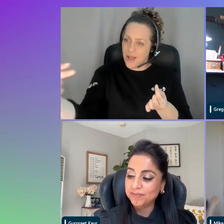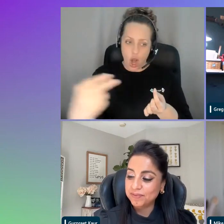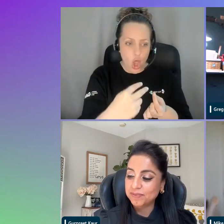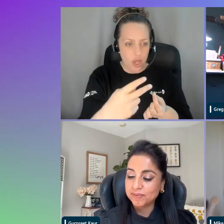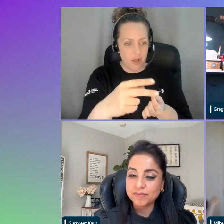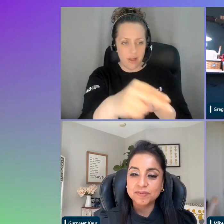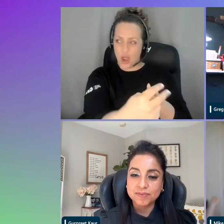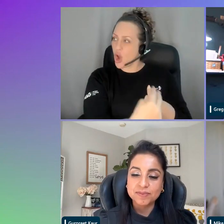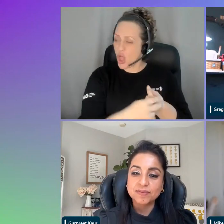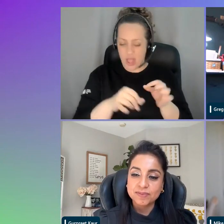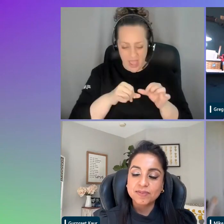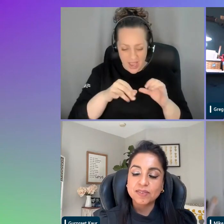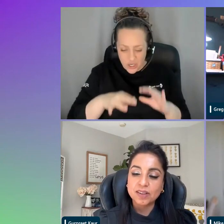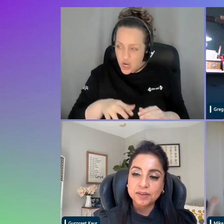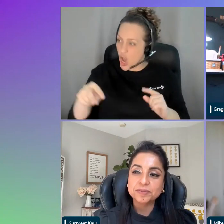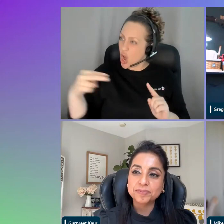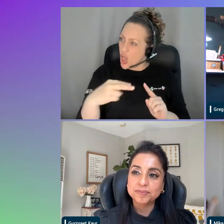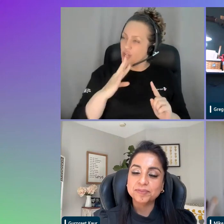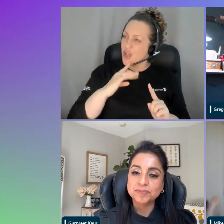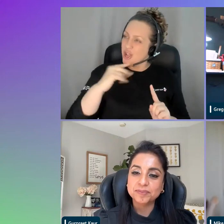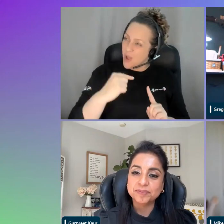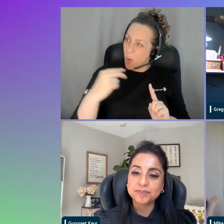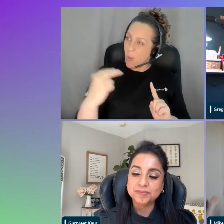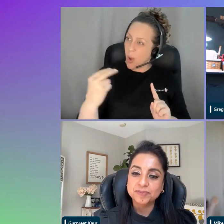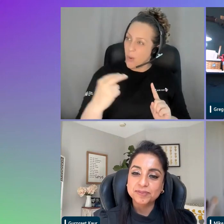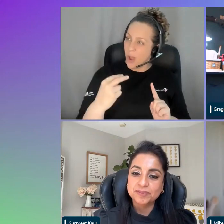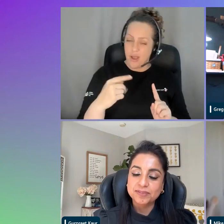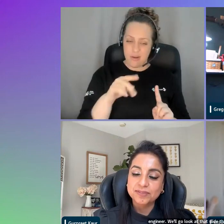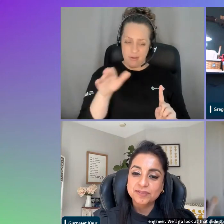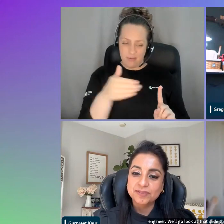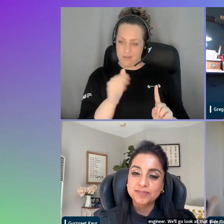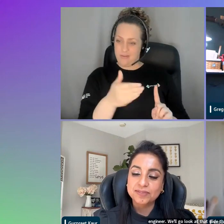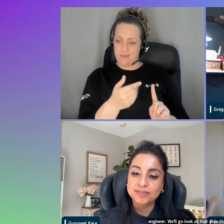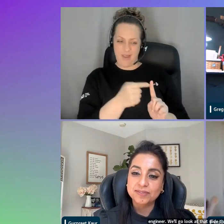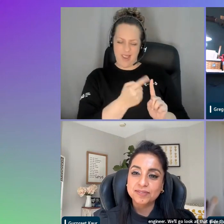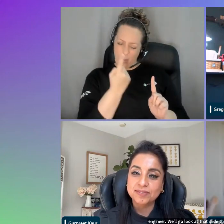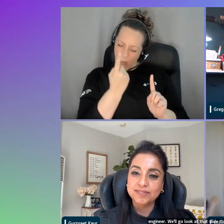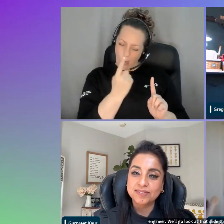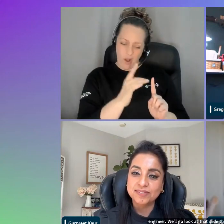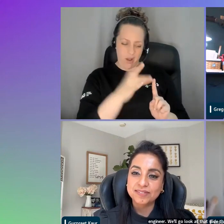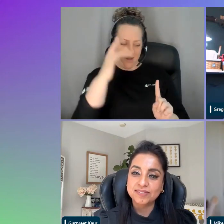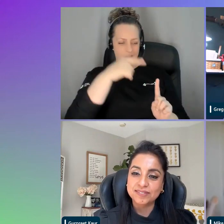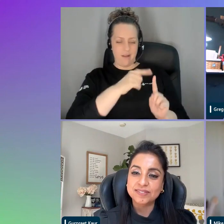look at Yahoo mail, go talk to the engineer. We'll go look at that slide deck. Go watch that presentation. We had one great